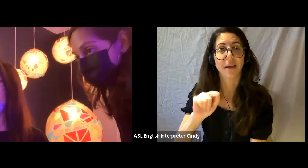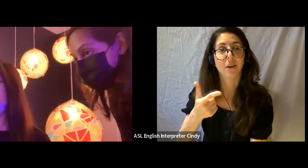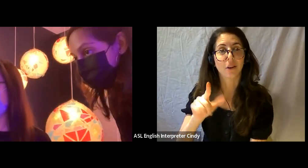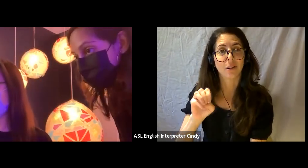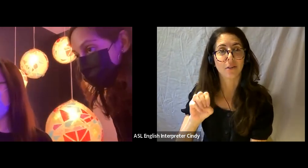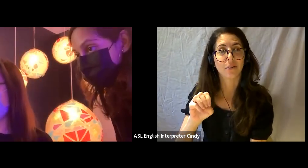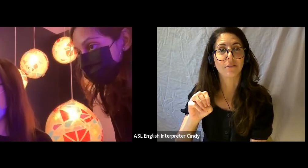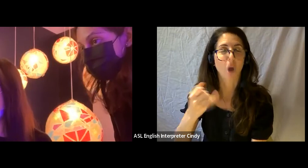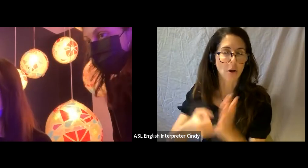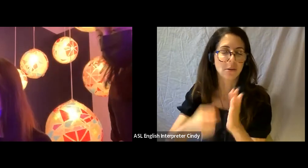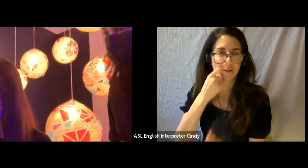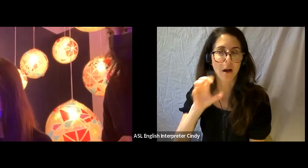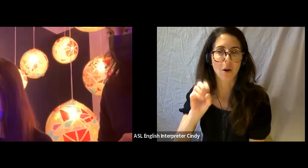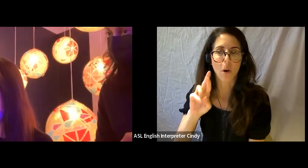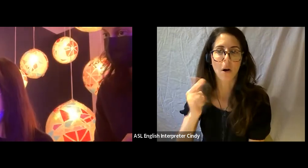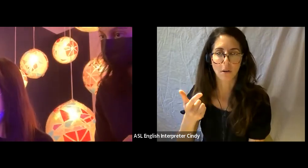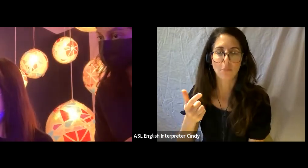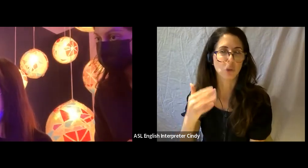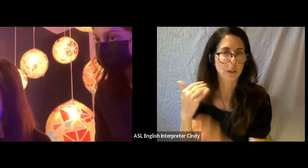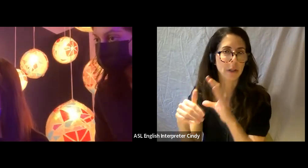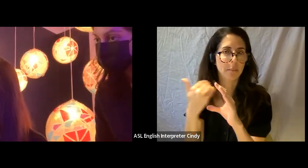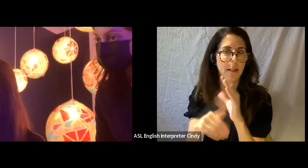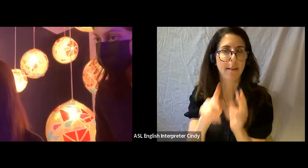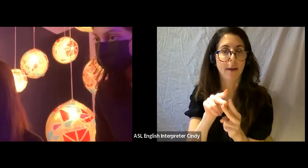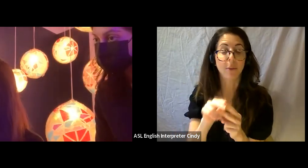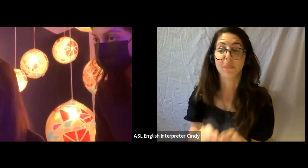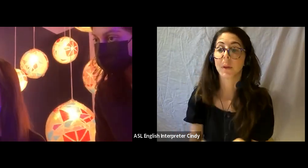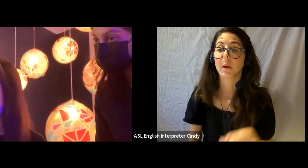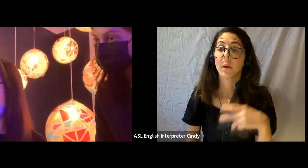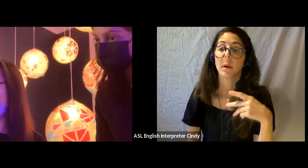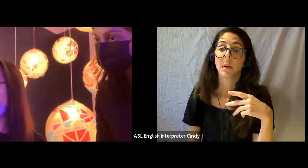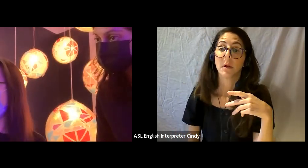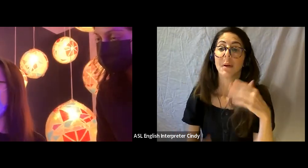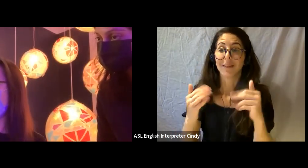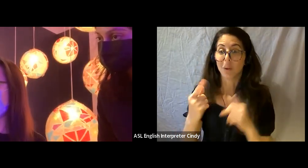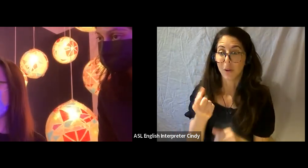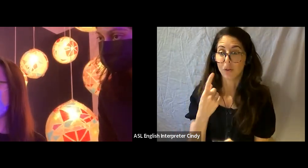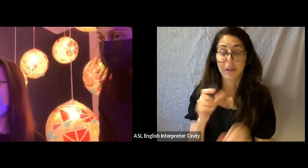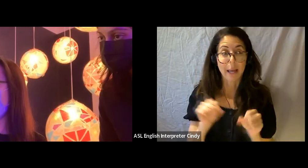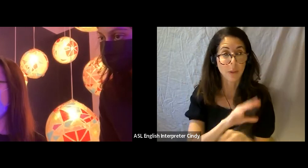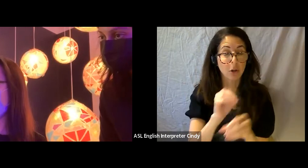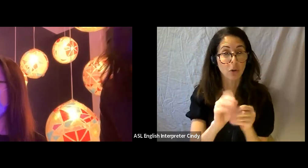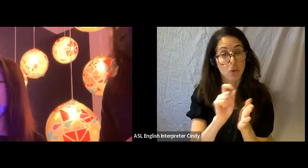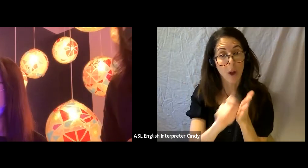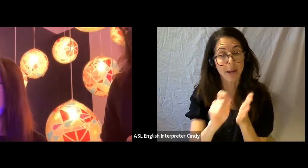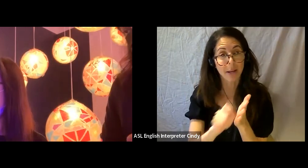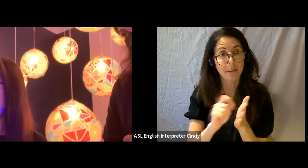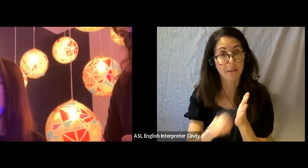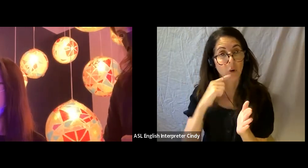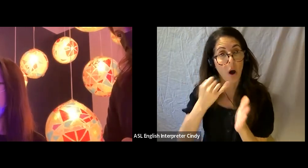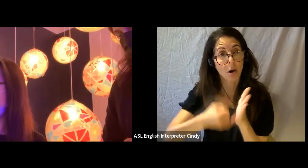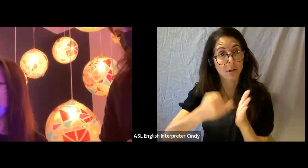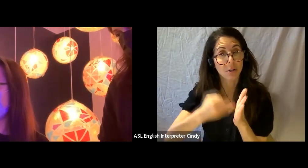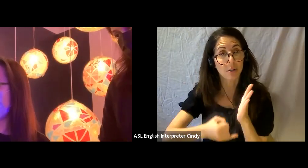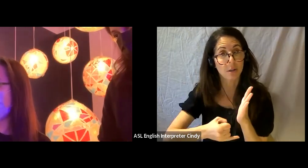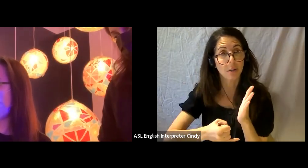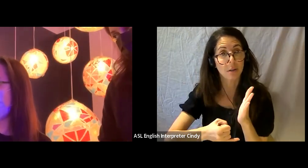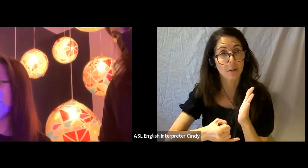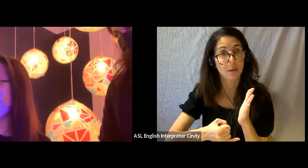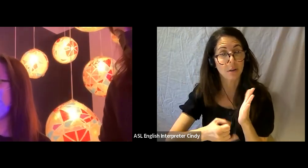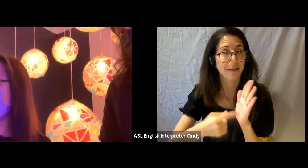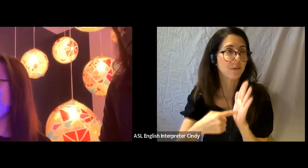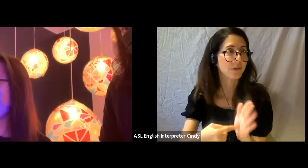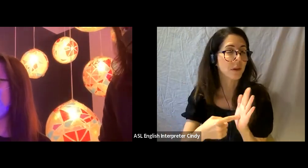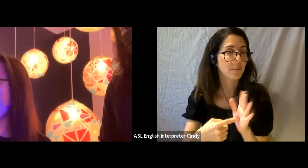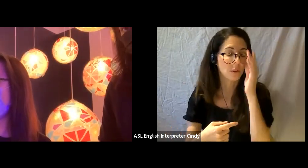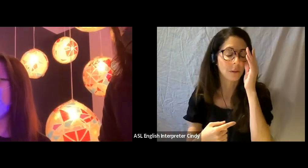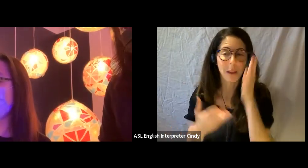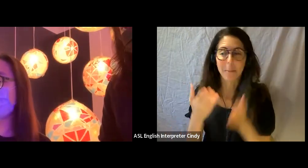So the second question, somebody asked: could we include writings as an art piece? Like something we wrote that’s part of what we want to show?